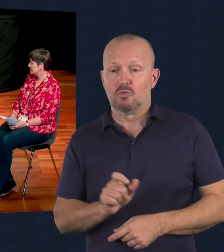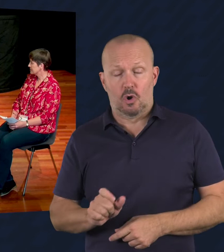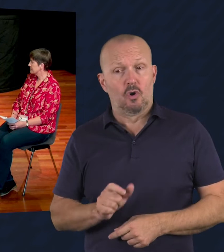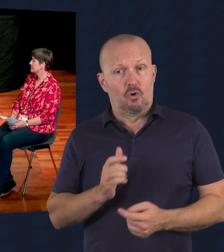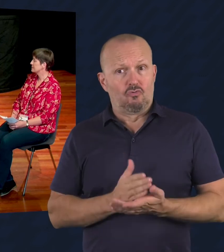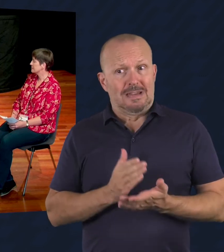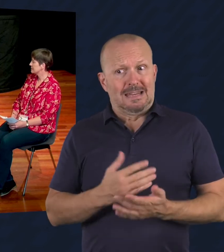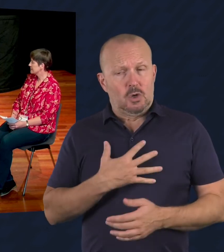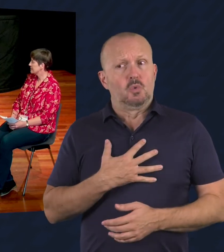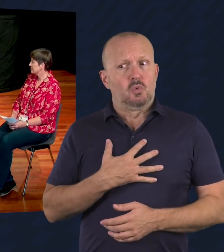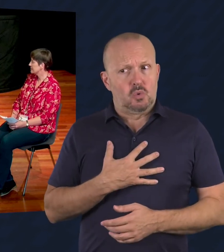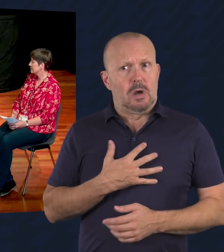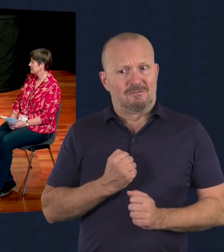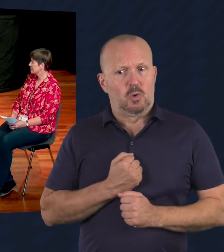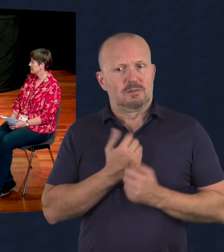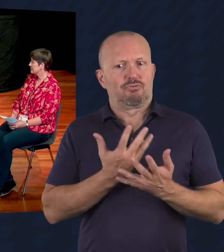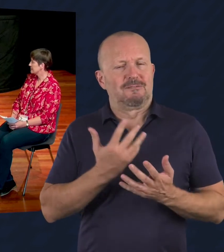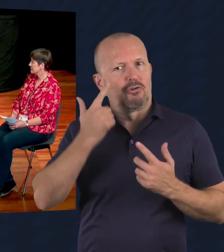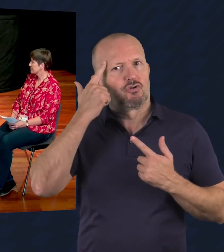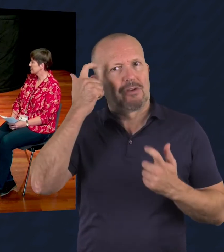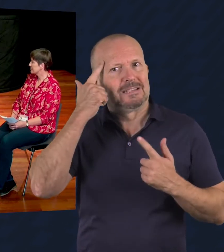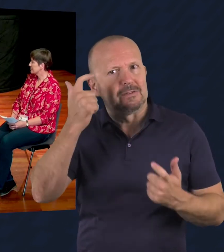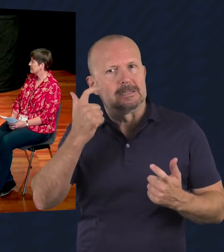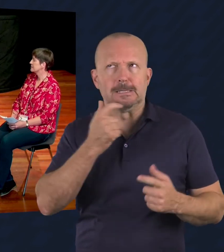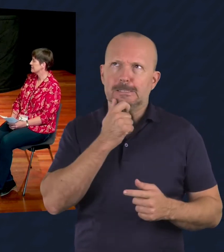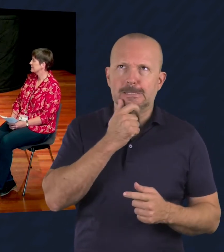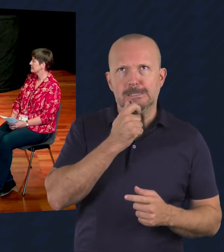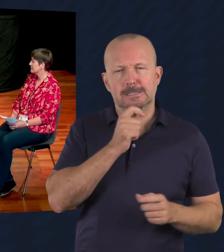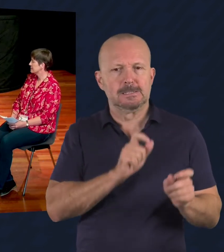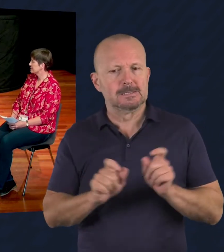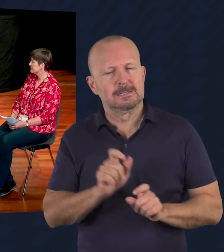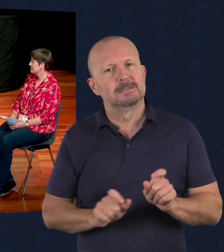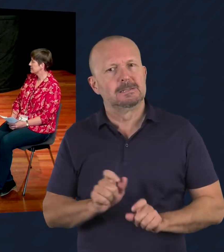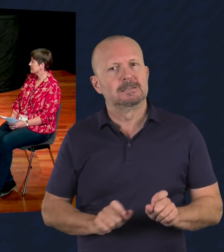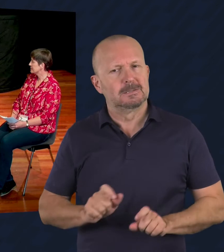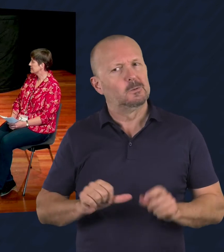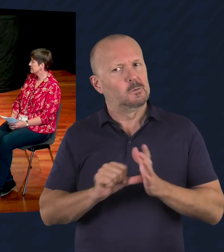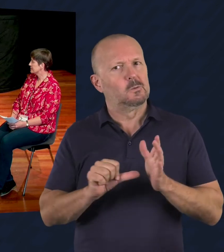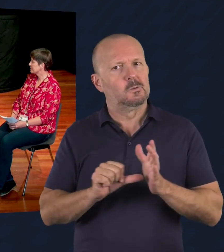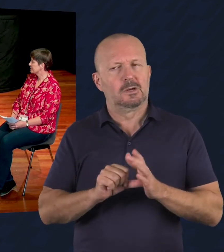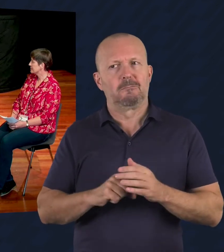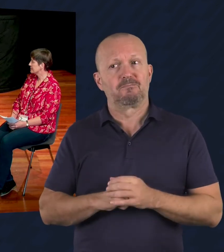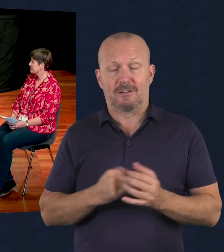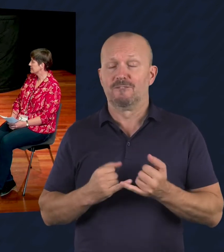out and it really taps into your creativity, very much so.